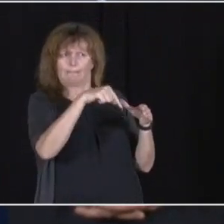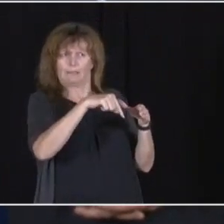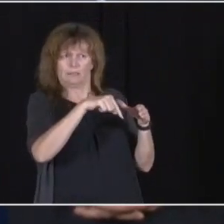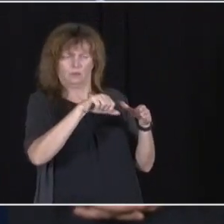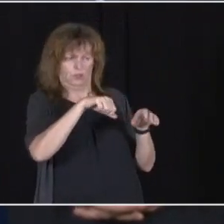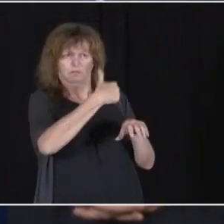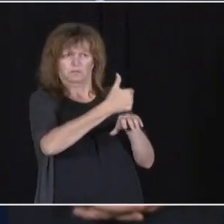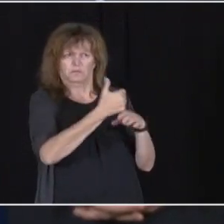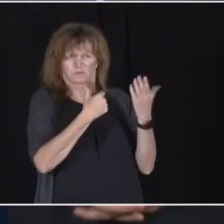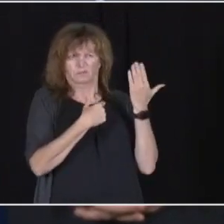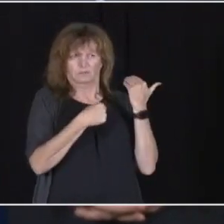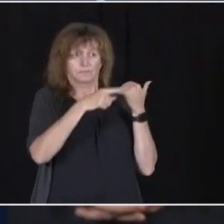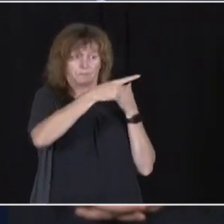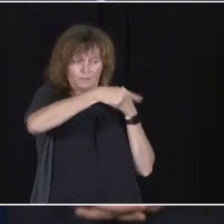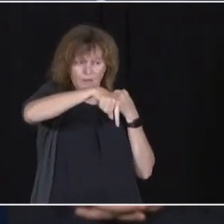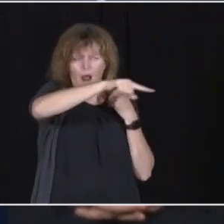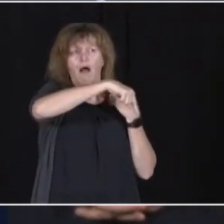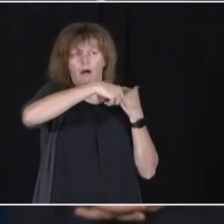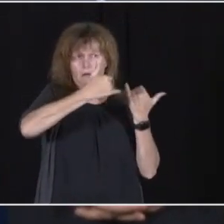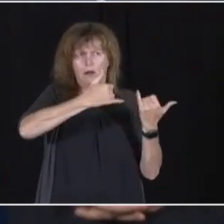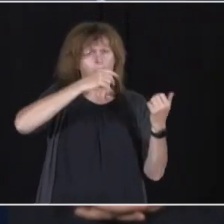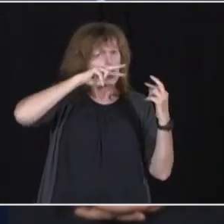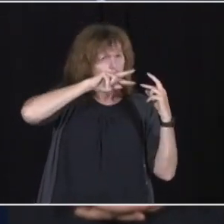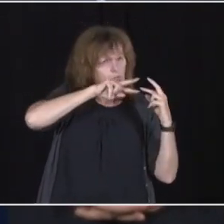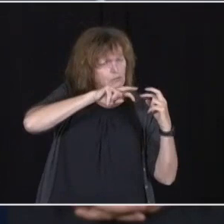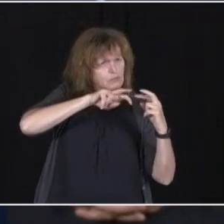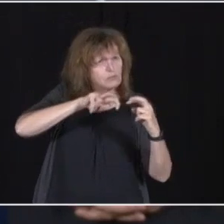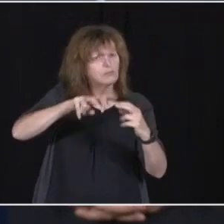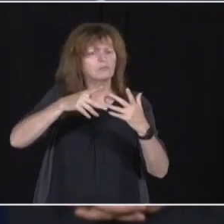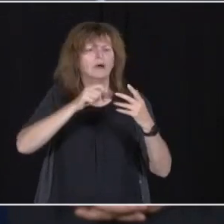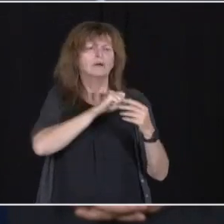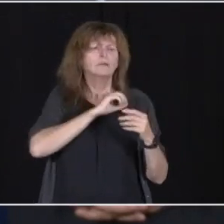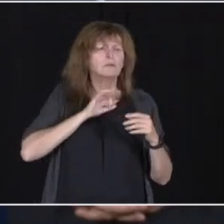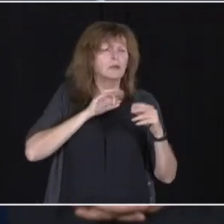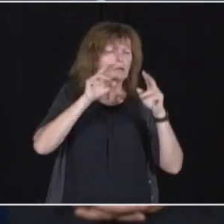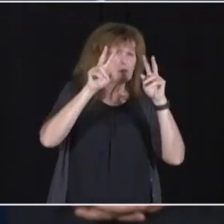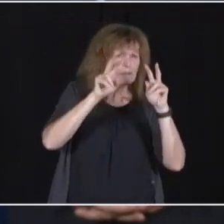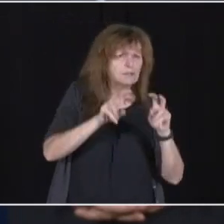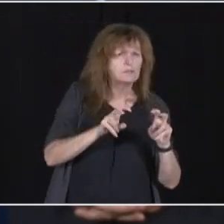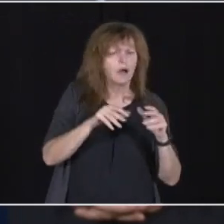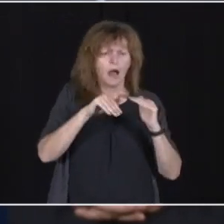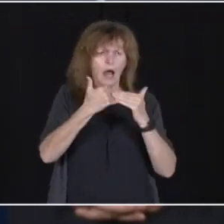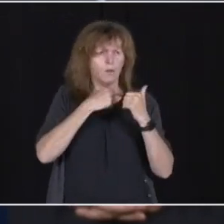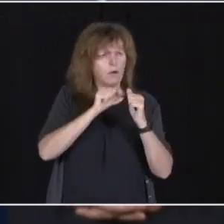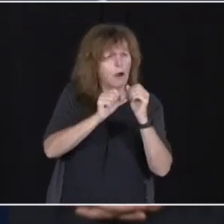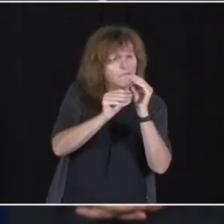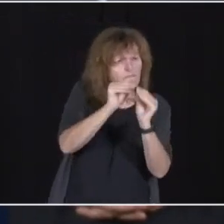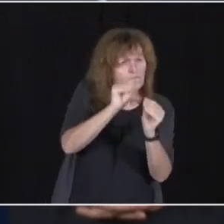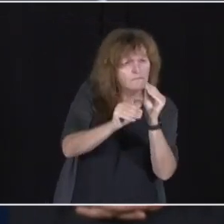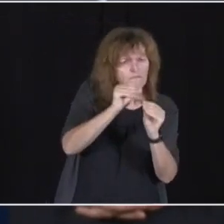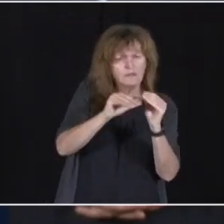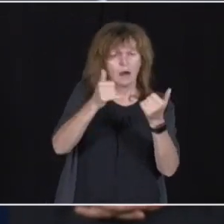We have a working group, we mention. We launched in February. By the end of this month, they are going to come